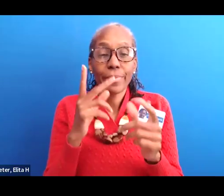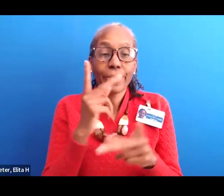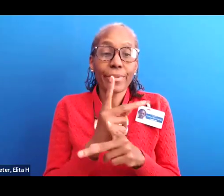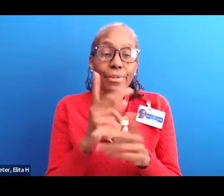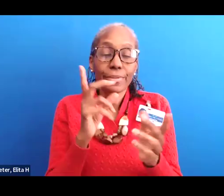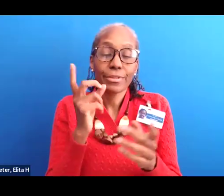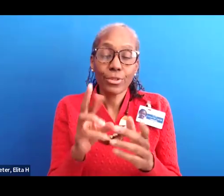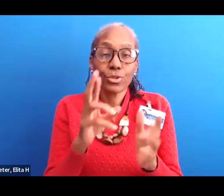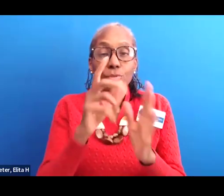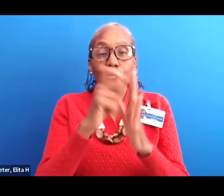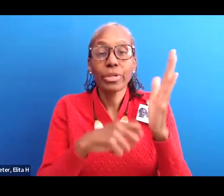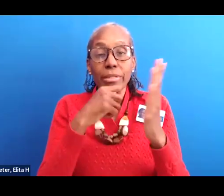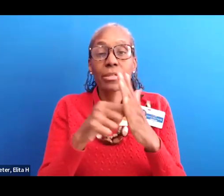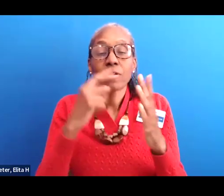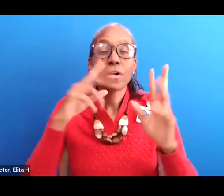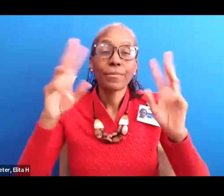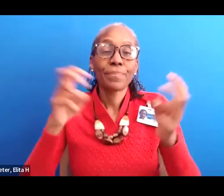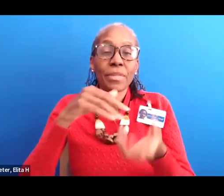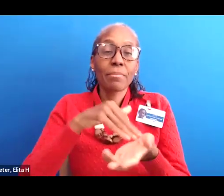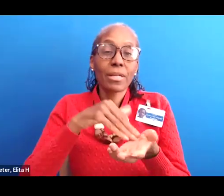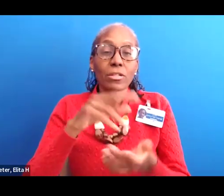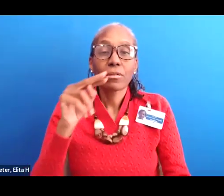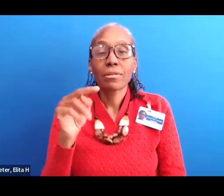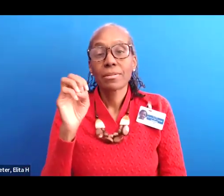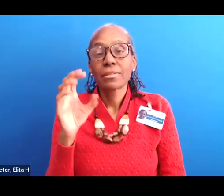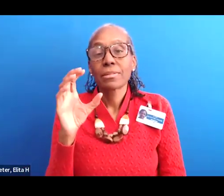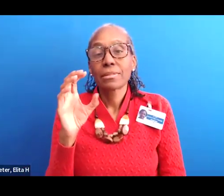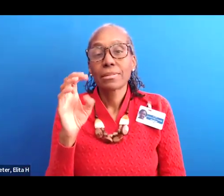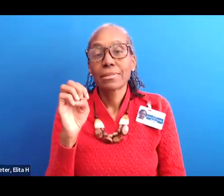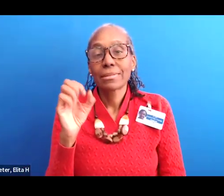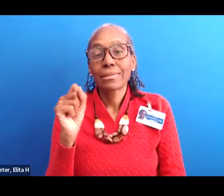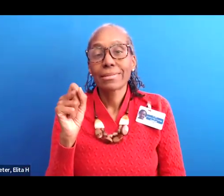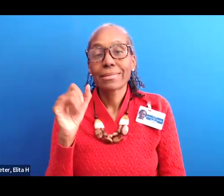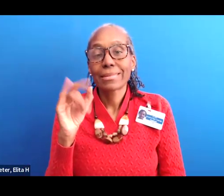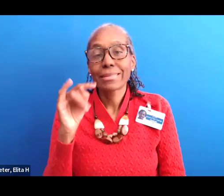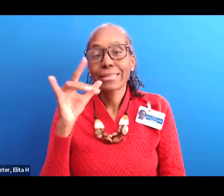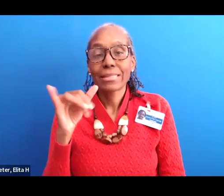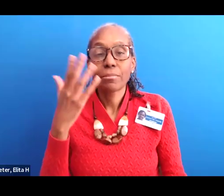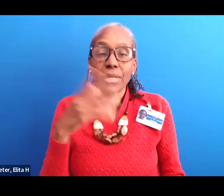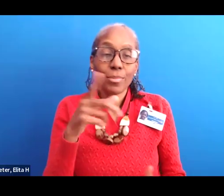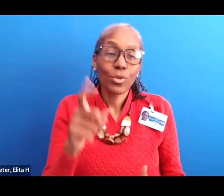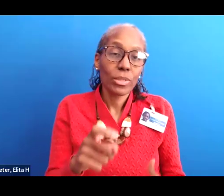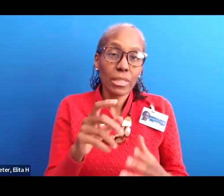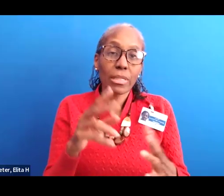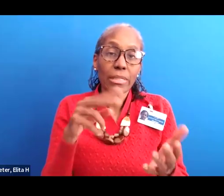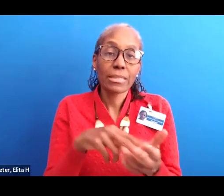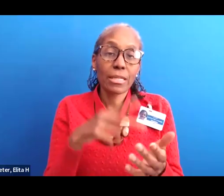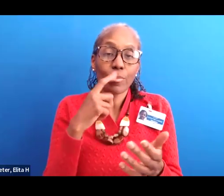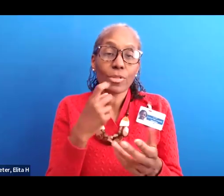They will write a letter of medical necessity explaining why maybe you need one because of bone density issues.